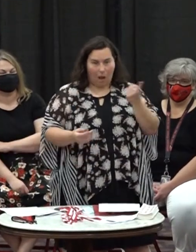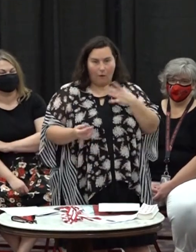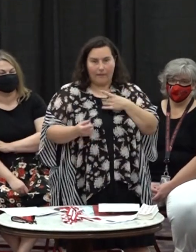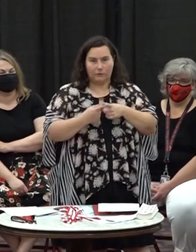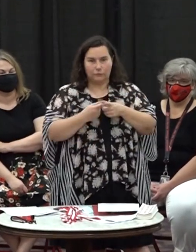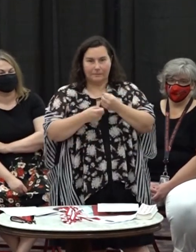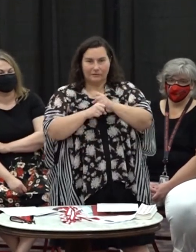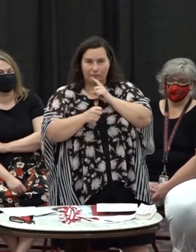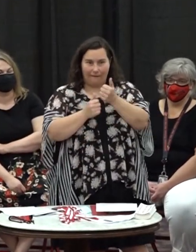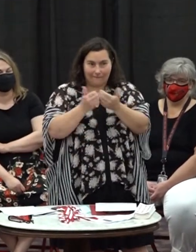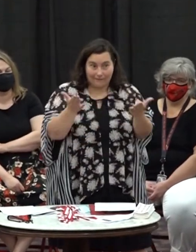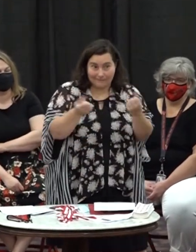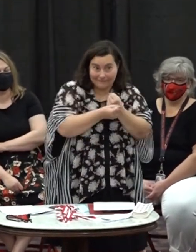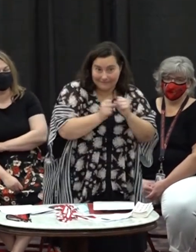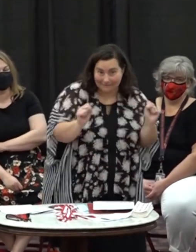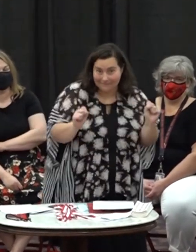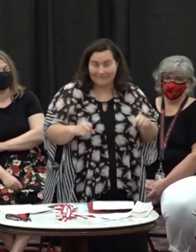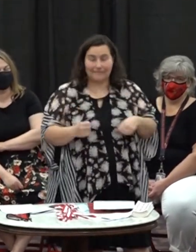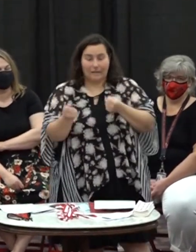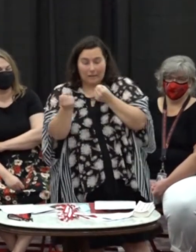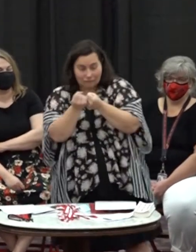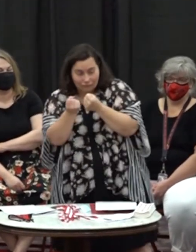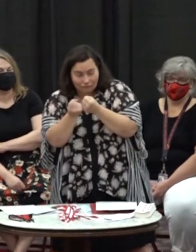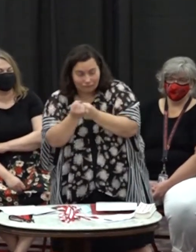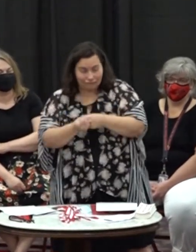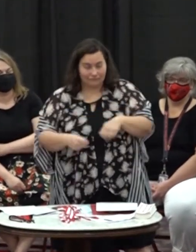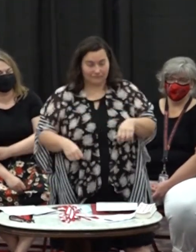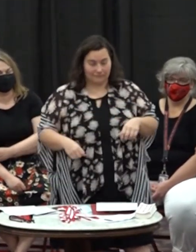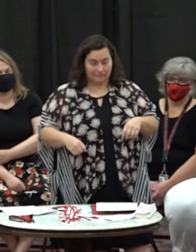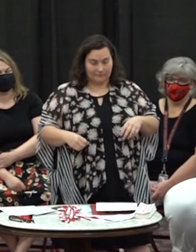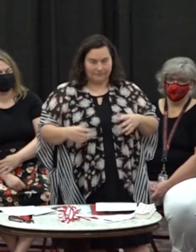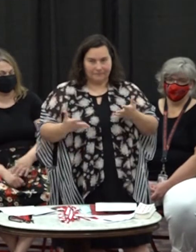Ok. This individual always like to make sure that everyone is safe.